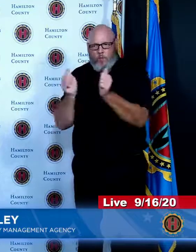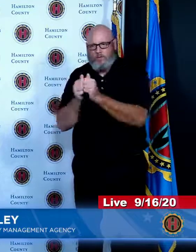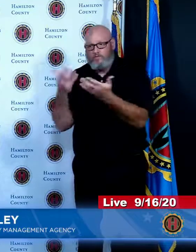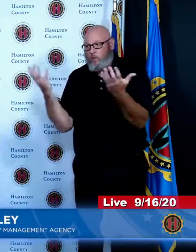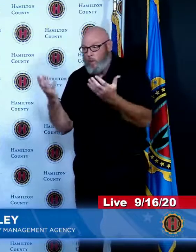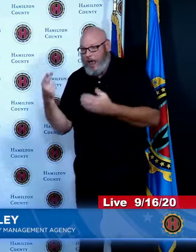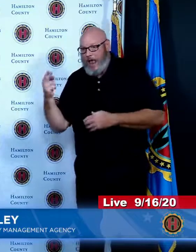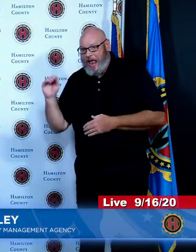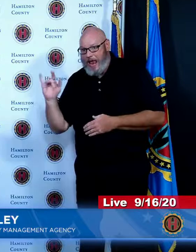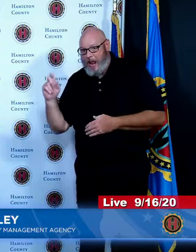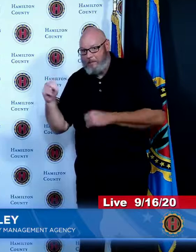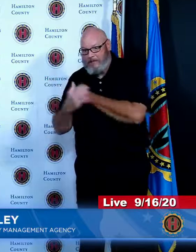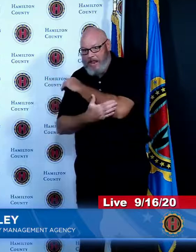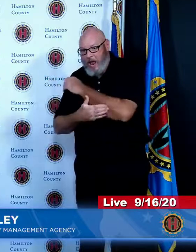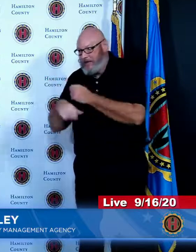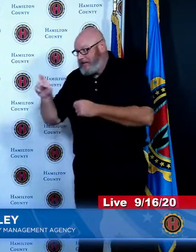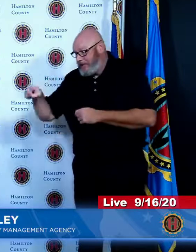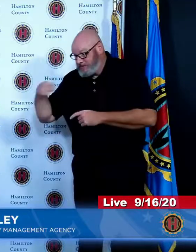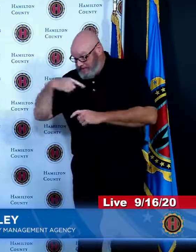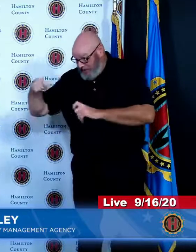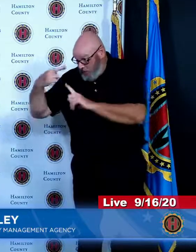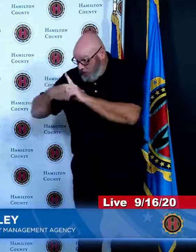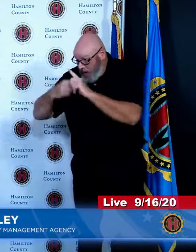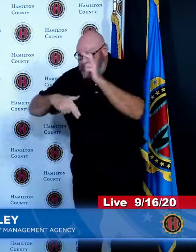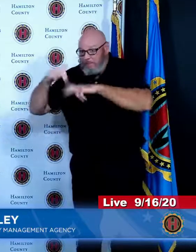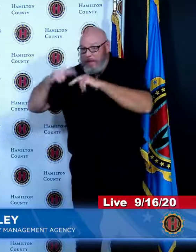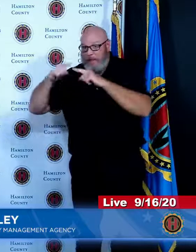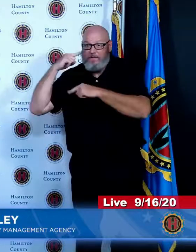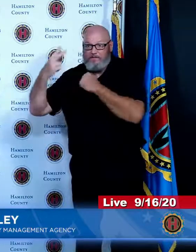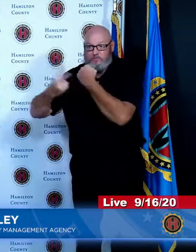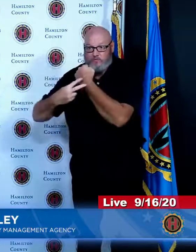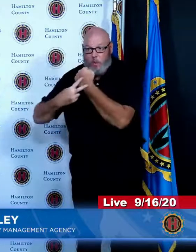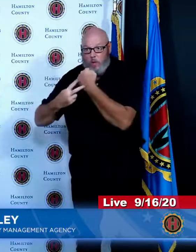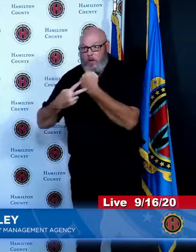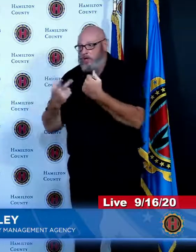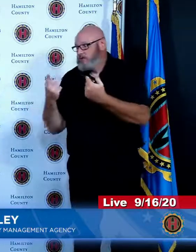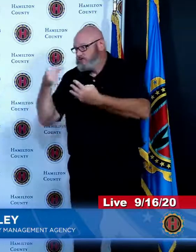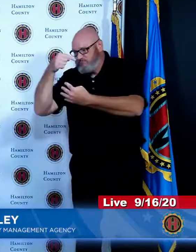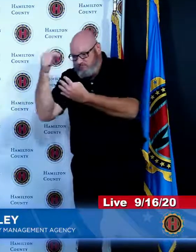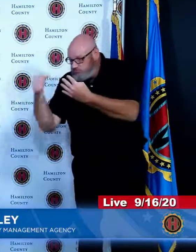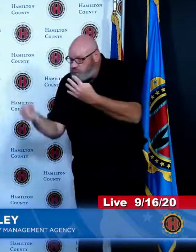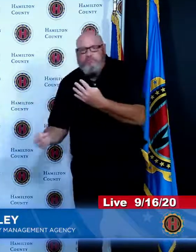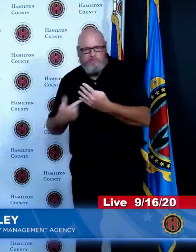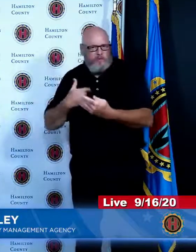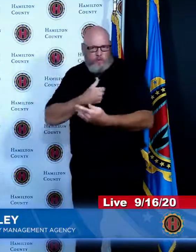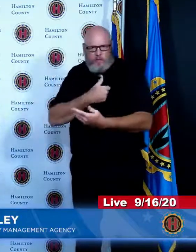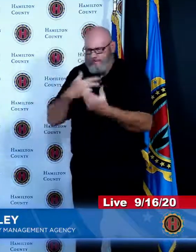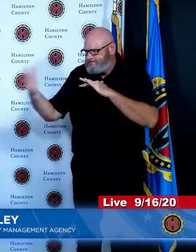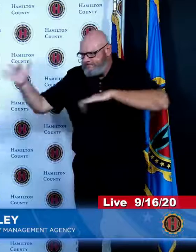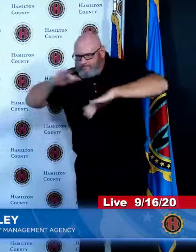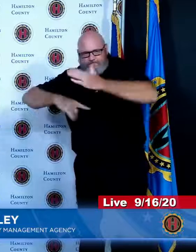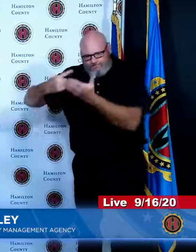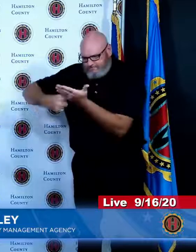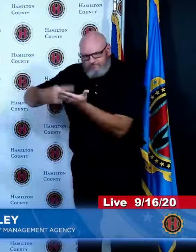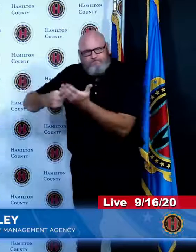area and then from that what is needed to support that we get all the way down to backup power distribution